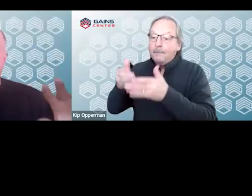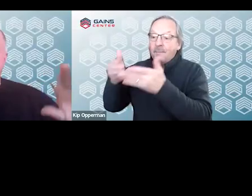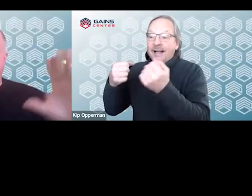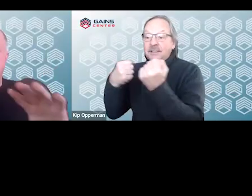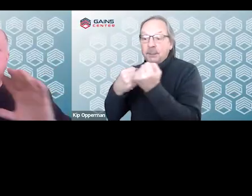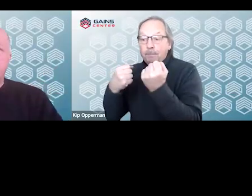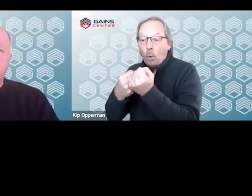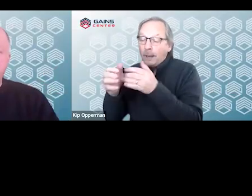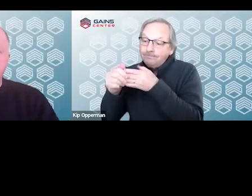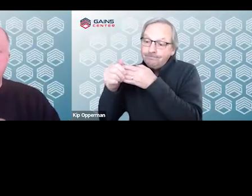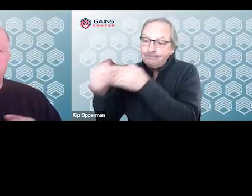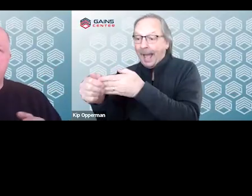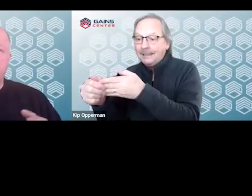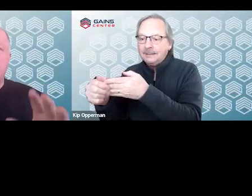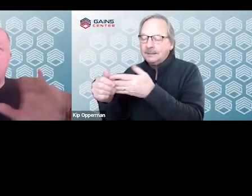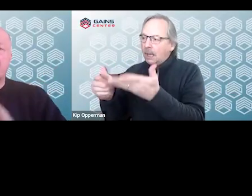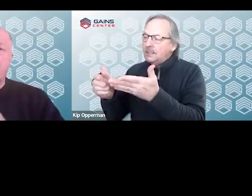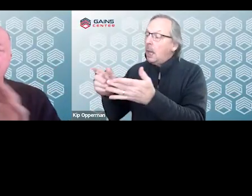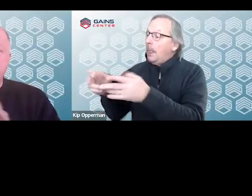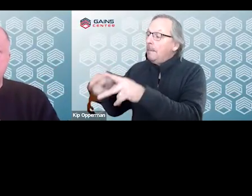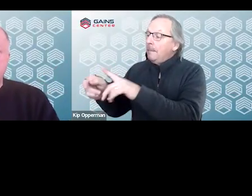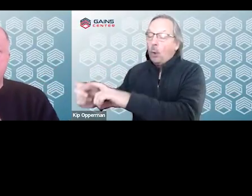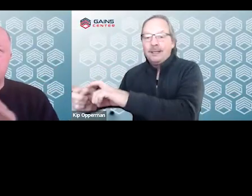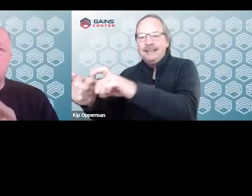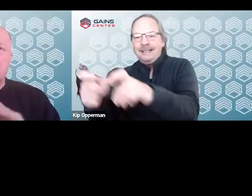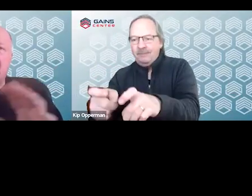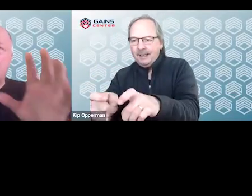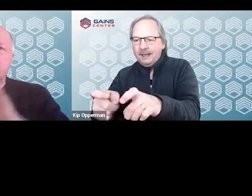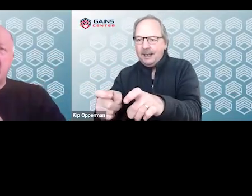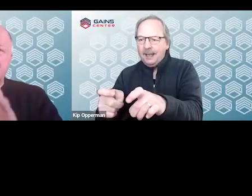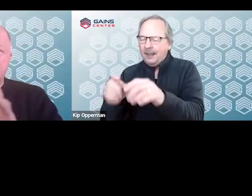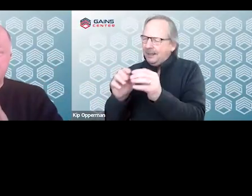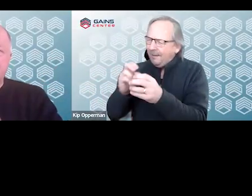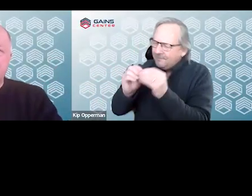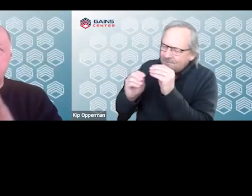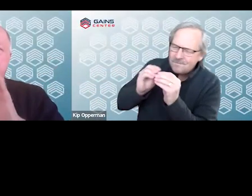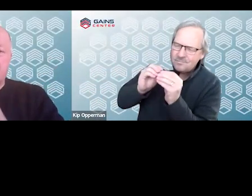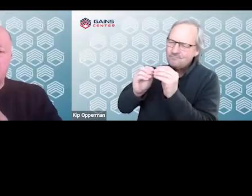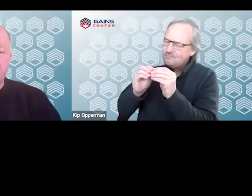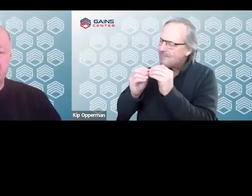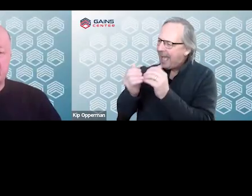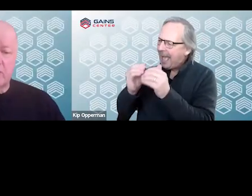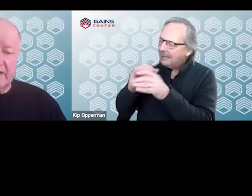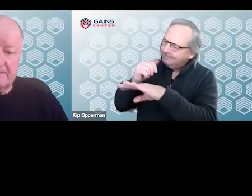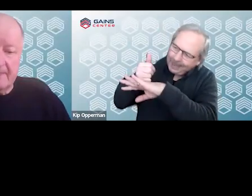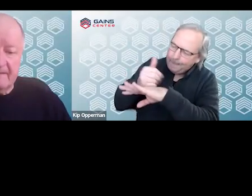and guidance as people are delivering it and fine tuning to how to best set this up and how to best operate it.